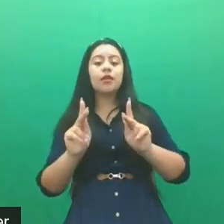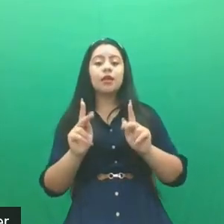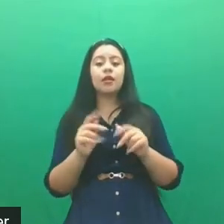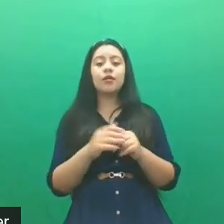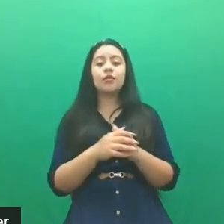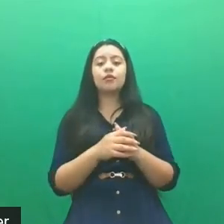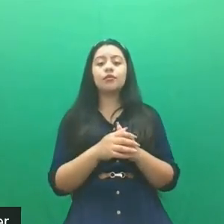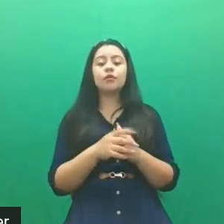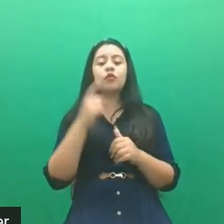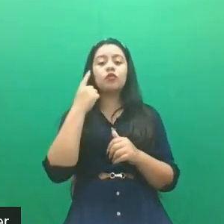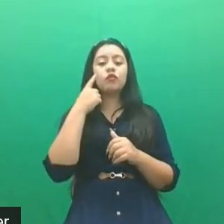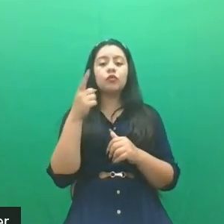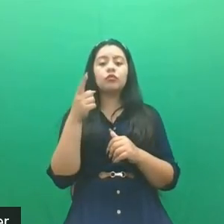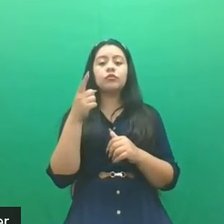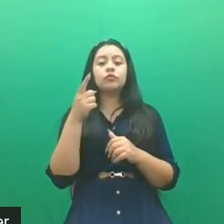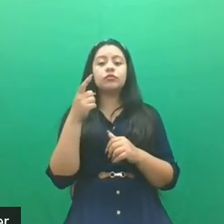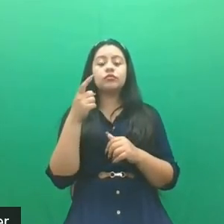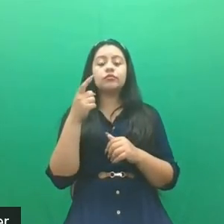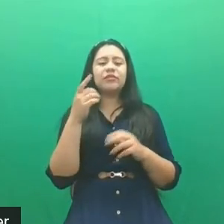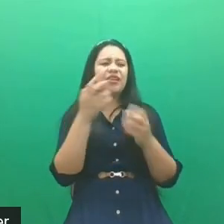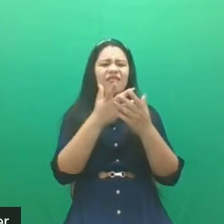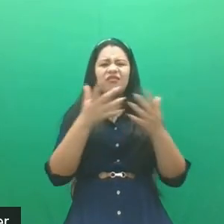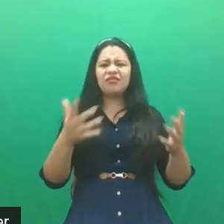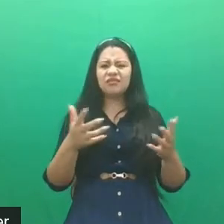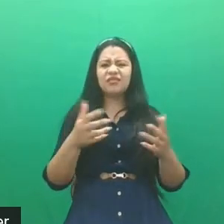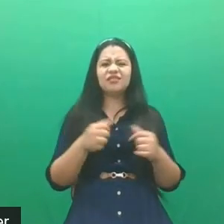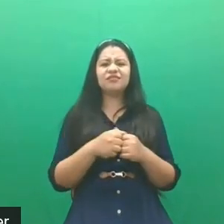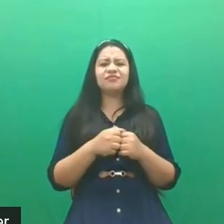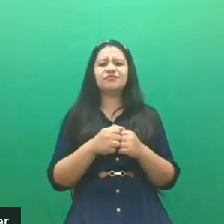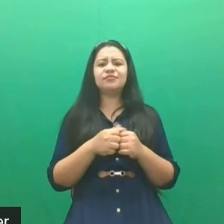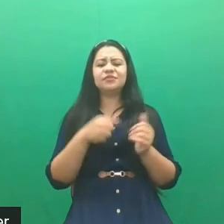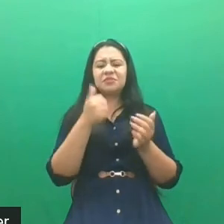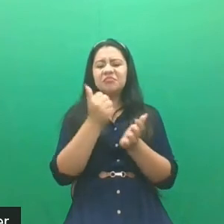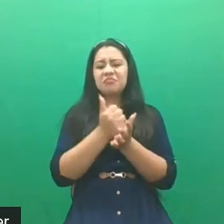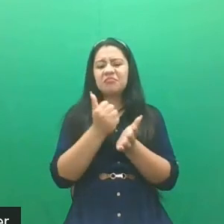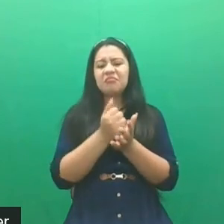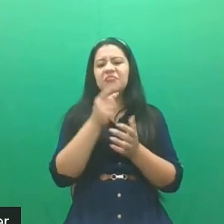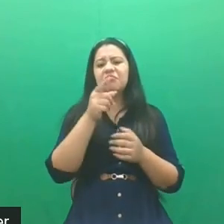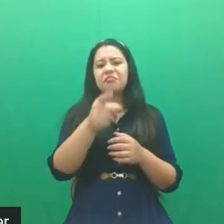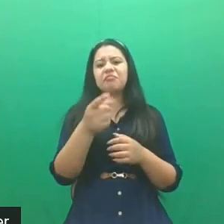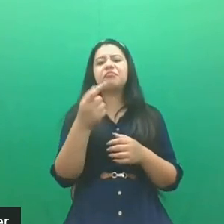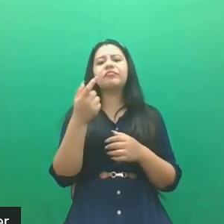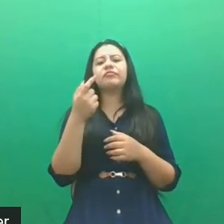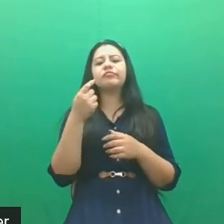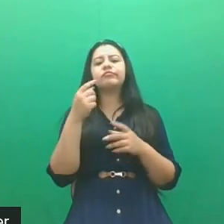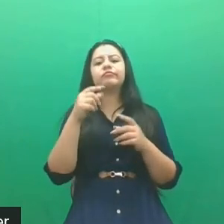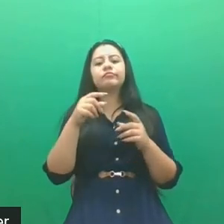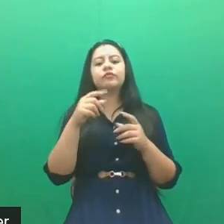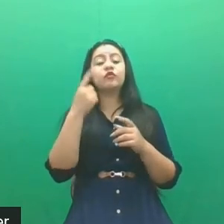the review, the editing, the publishing, and the storage of the visual descriptions. You can have